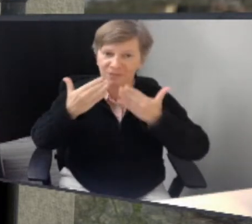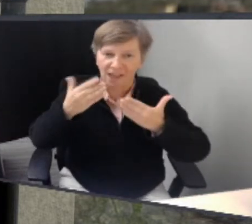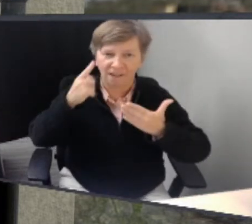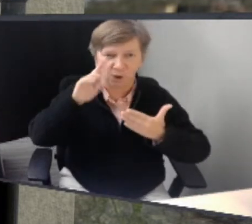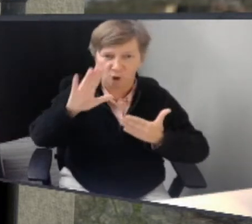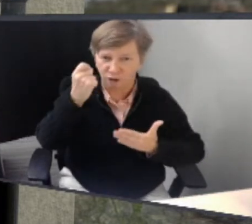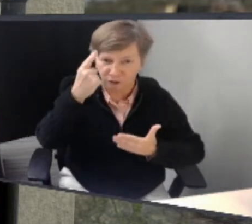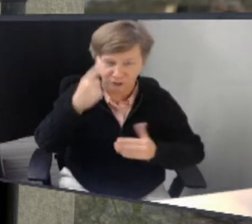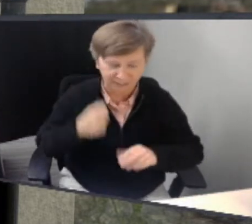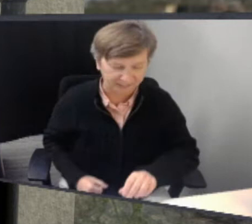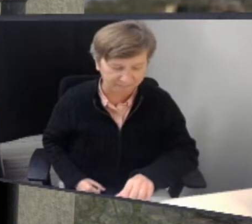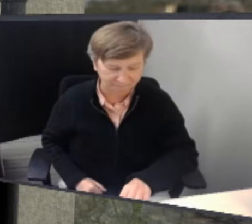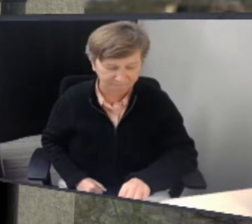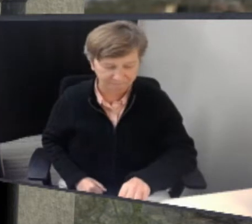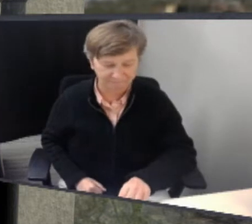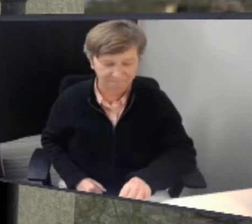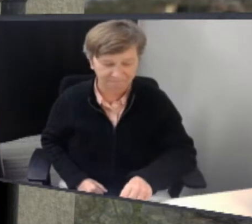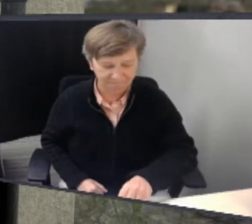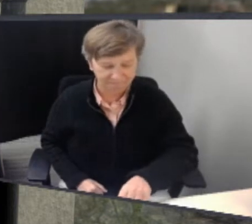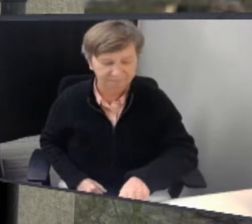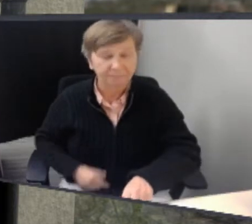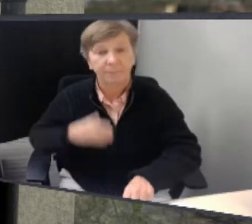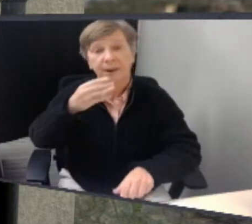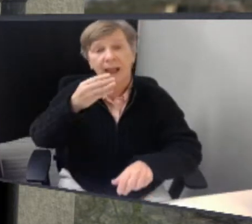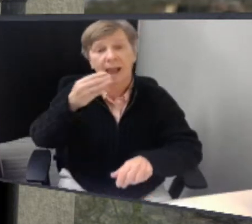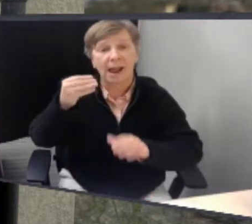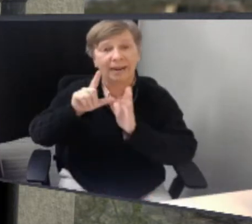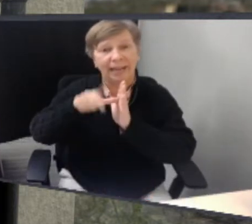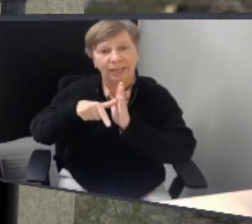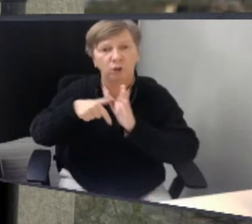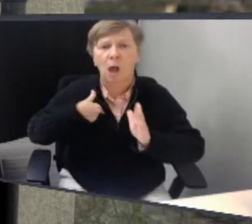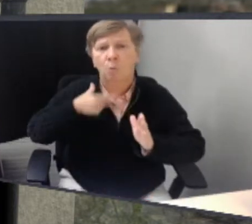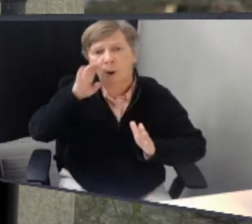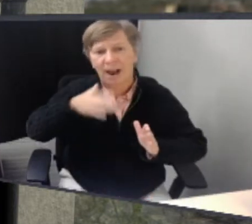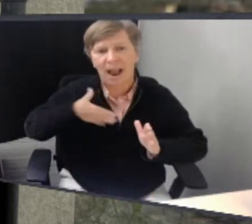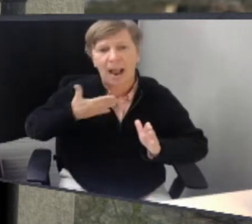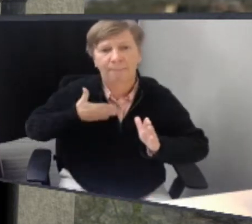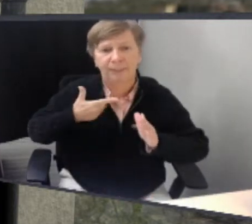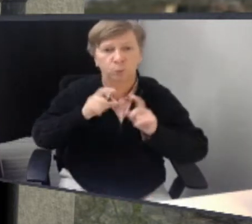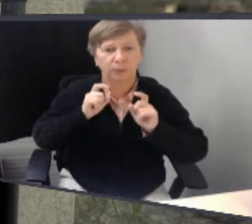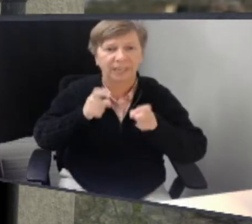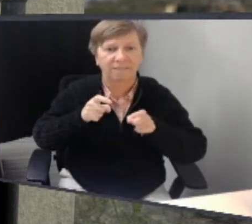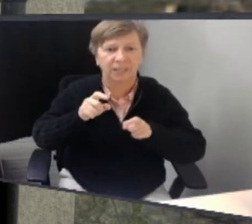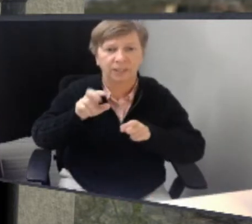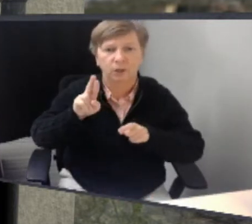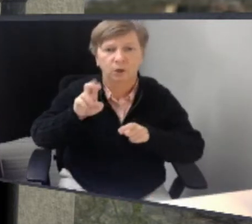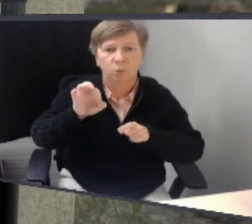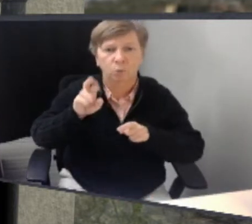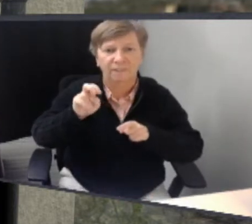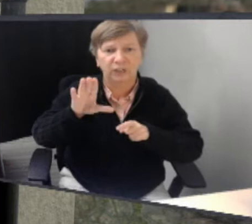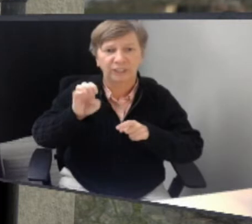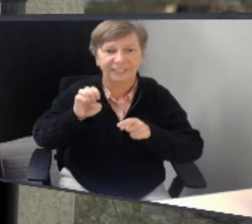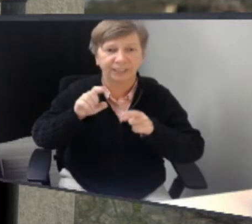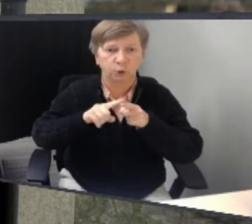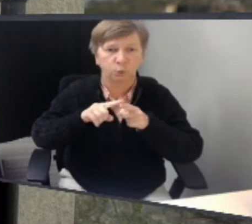lightweight approach to this today. So, thank you for your understanding. And later, I would be happy